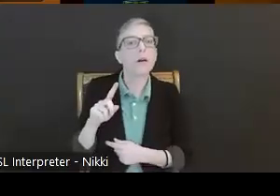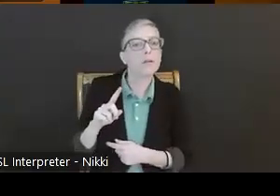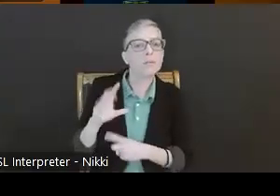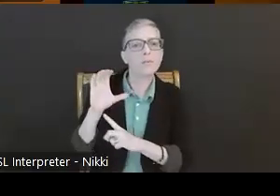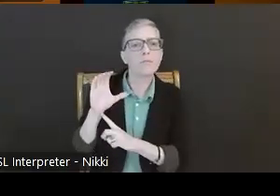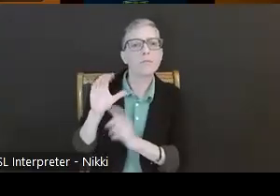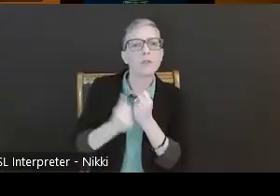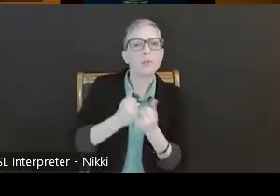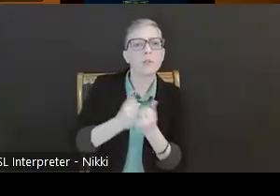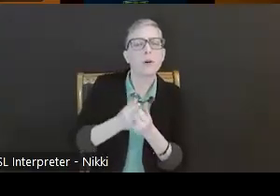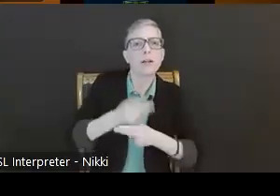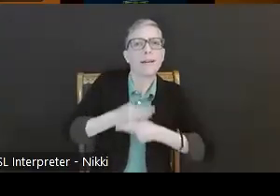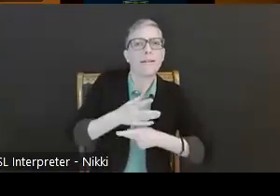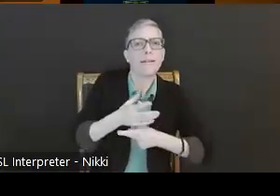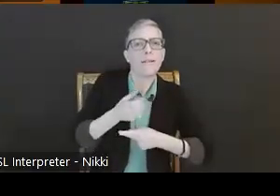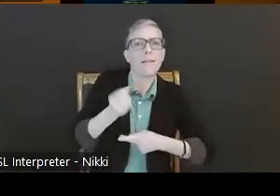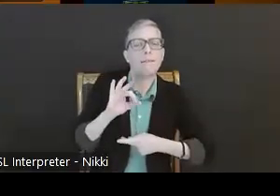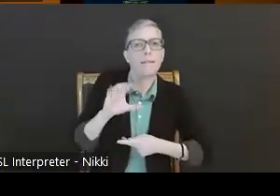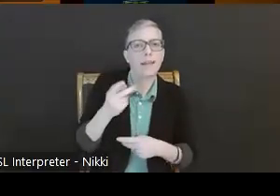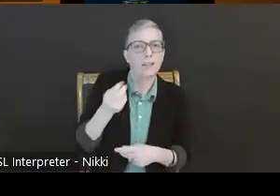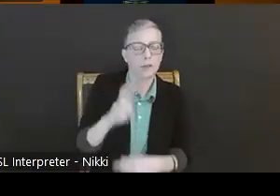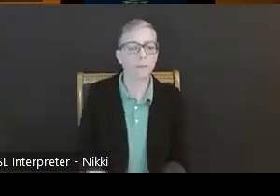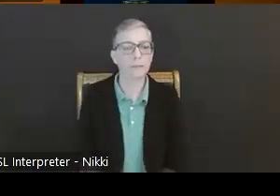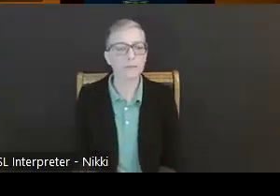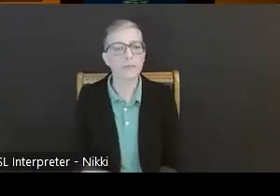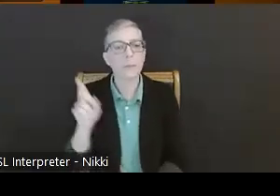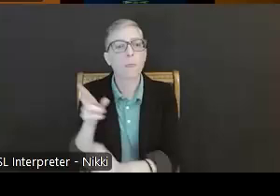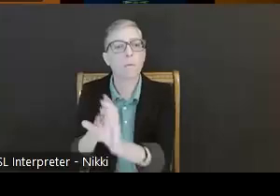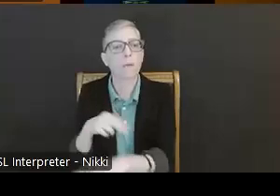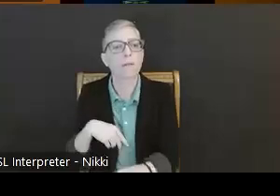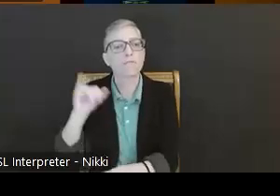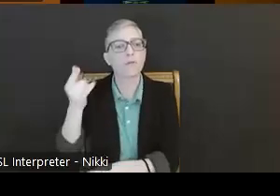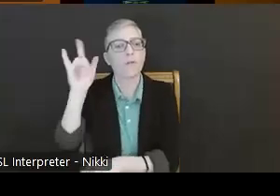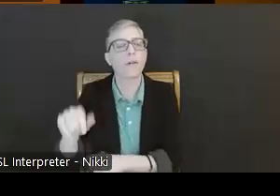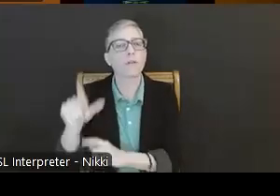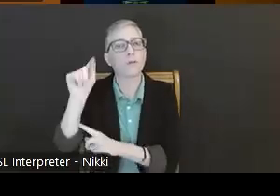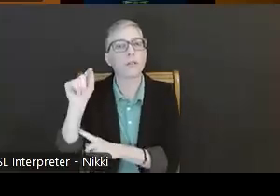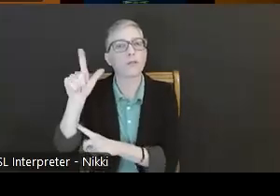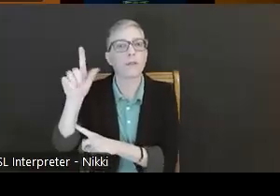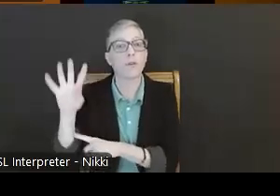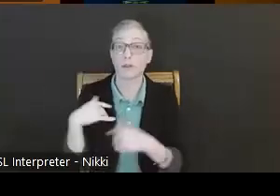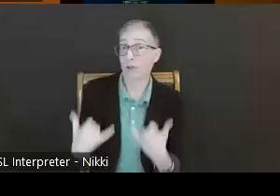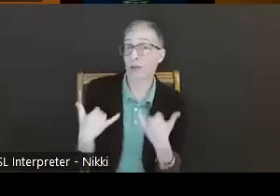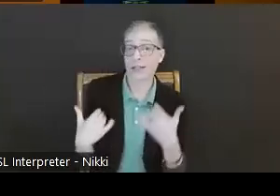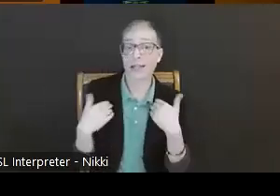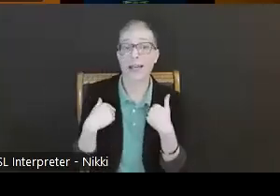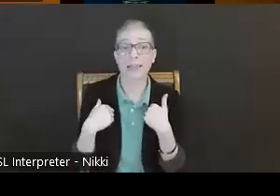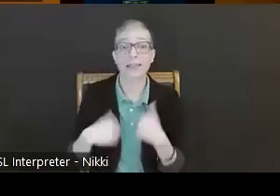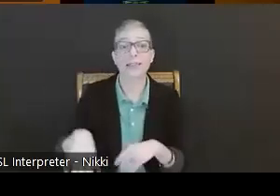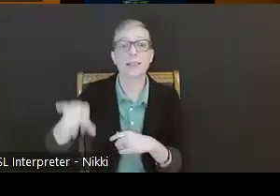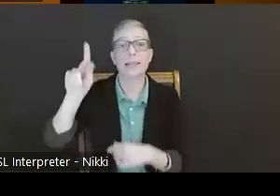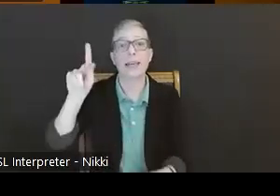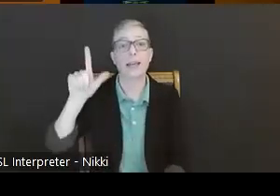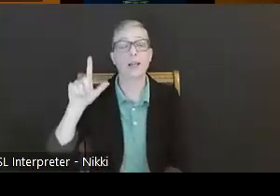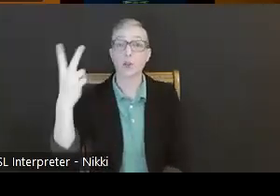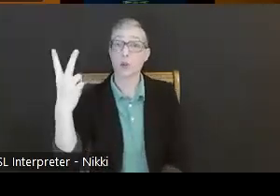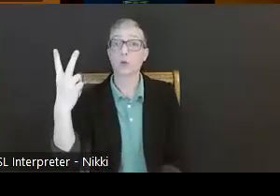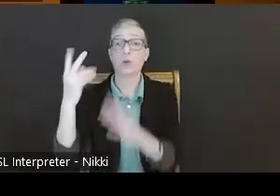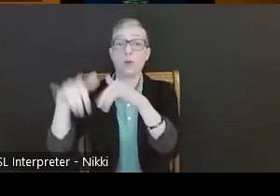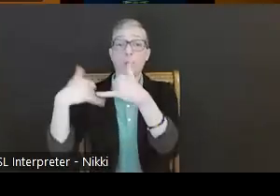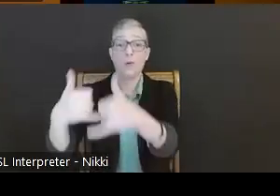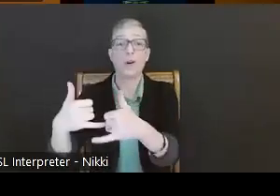member as of July 2024 she currently has a kl2 award through our ctsi and NIH and also um was